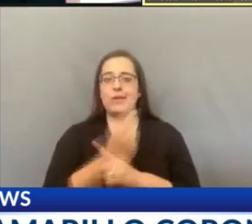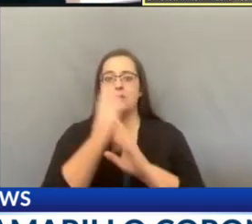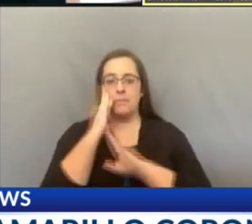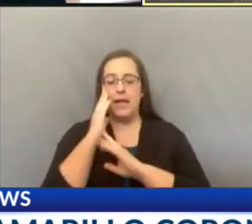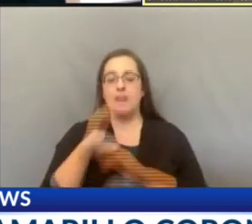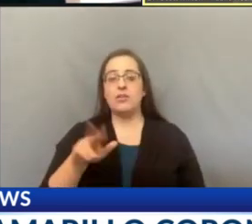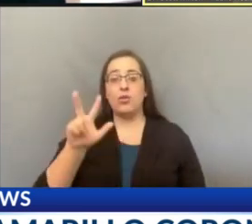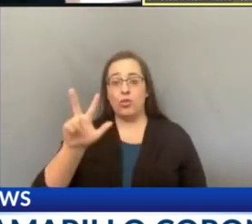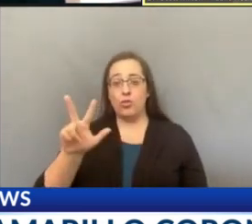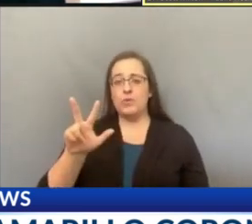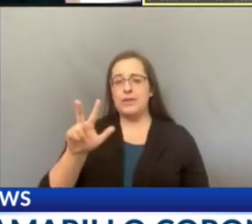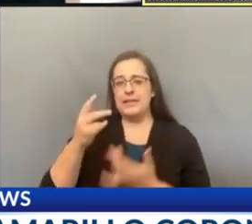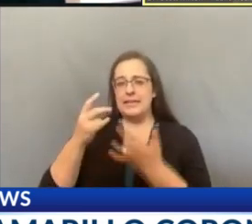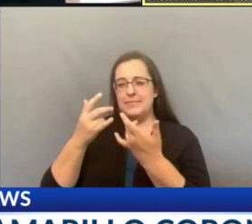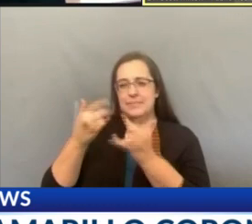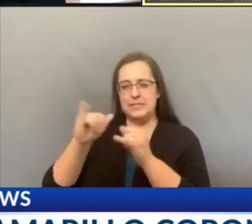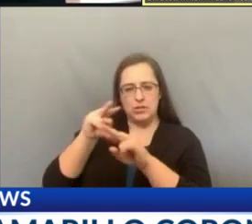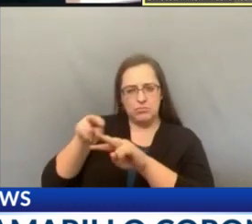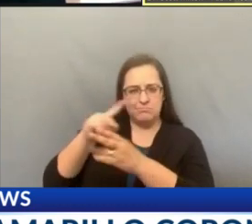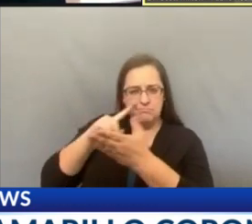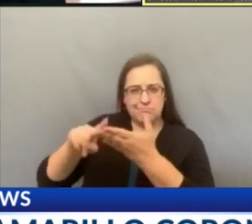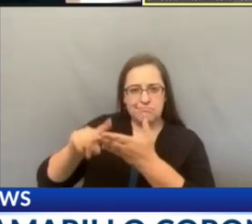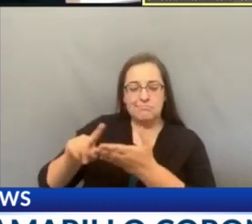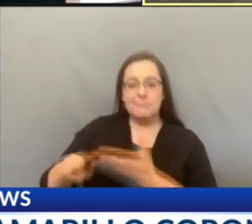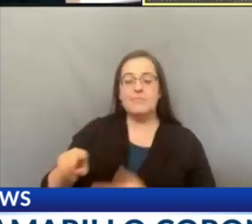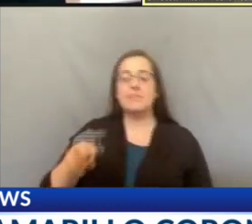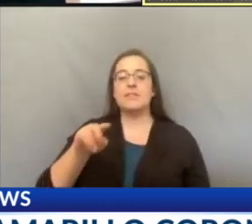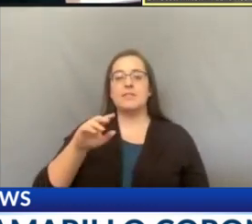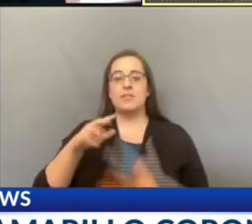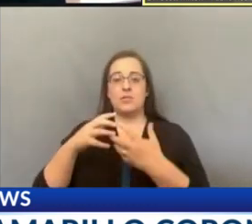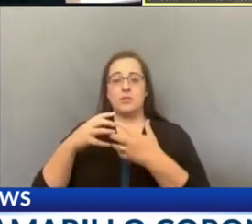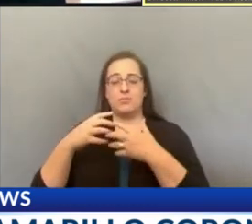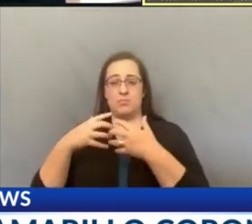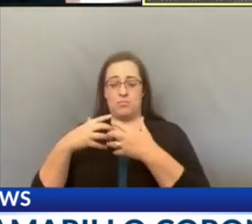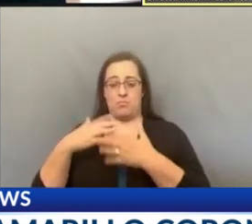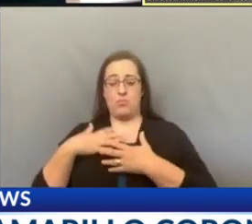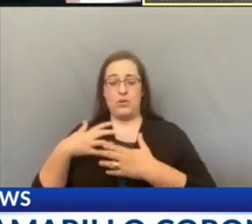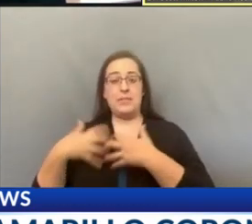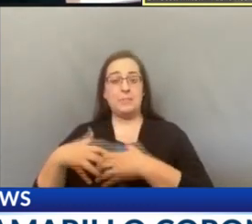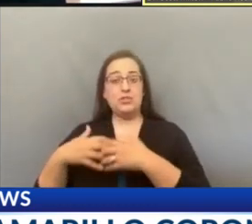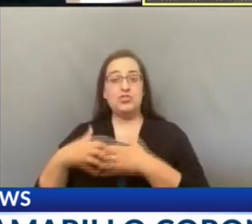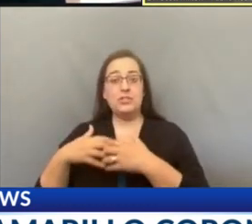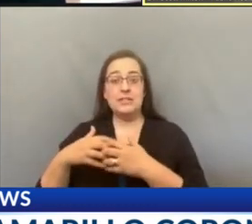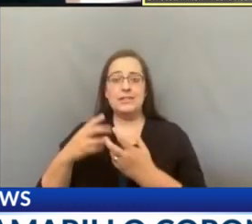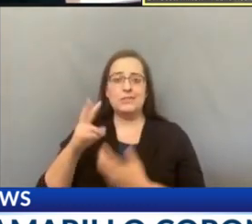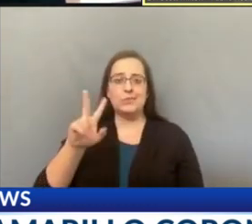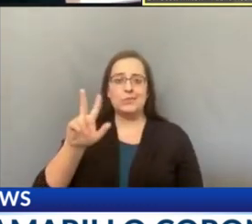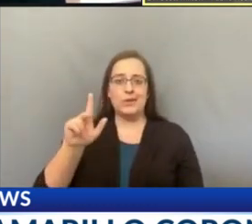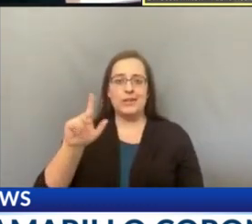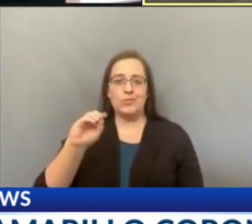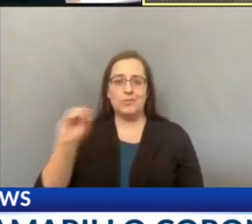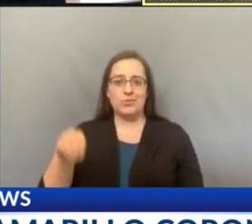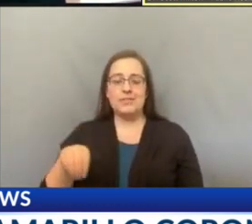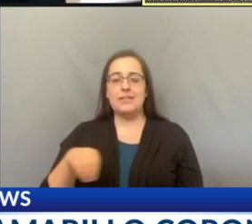TEXAS CONTINUING TO COME DOWN ON A REGULAR BASIS, NINE IN THE ICU, 13 OF THE NON- ICU BEDS, THREE PATIENTS UNDER